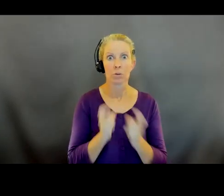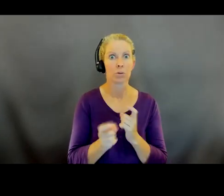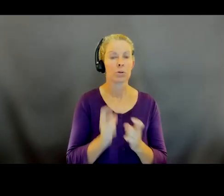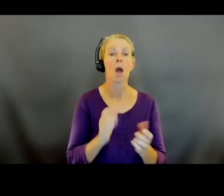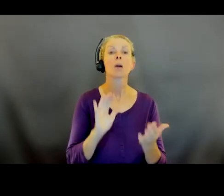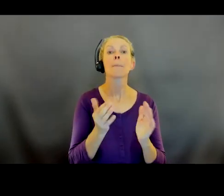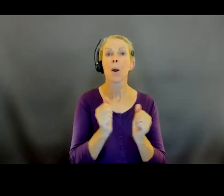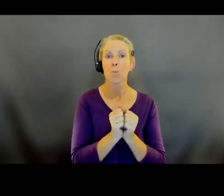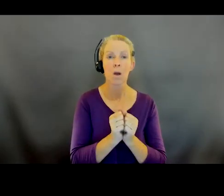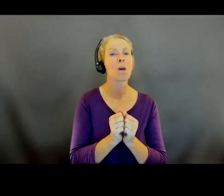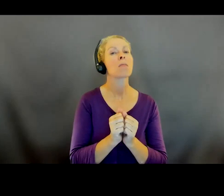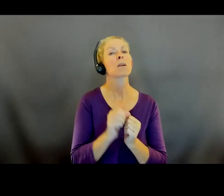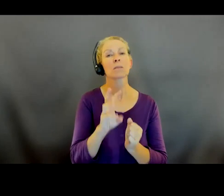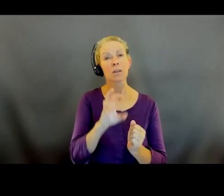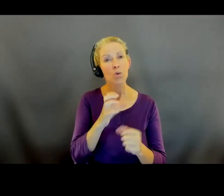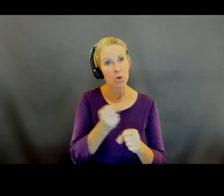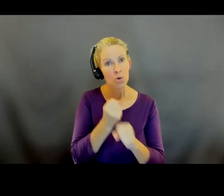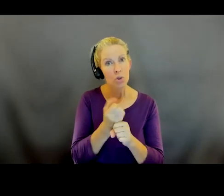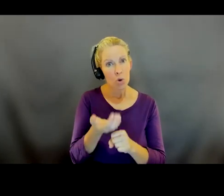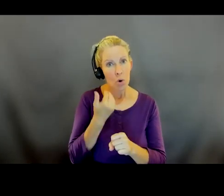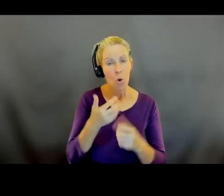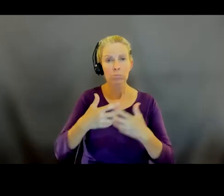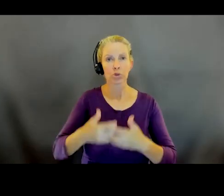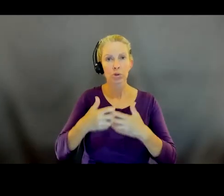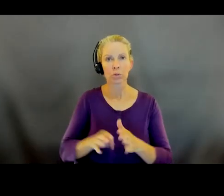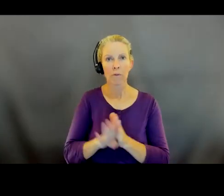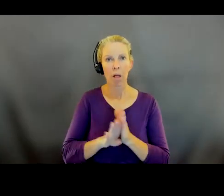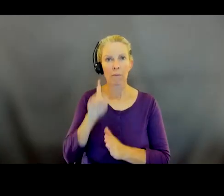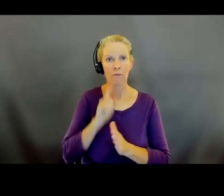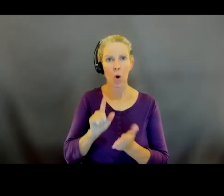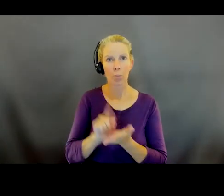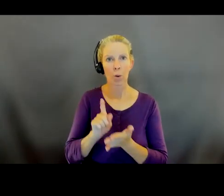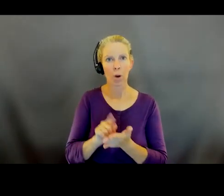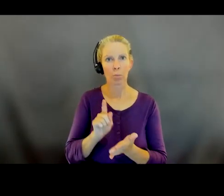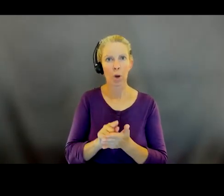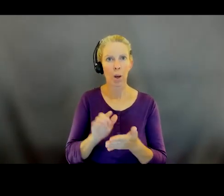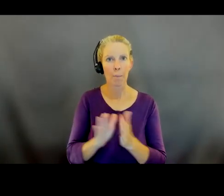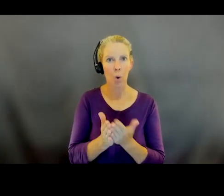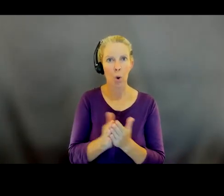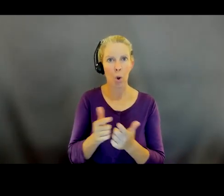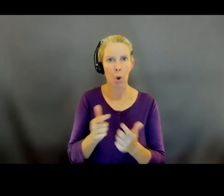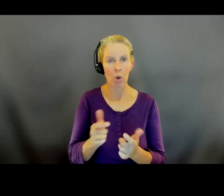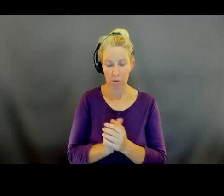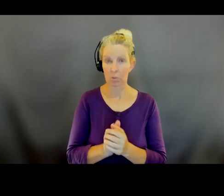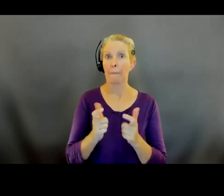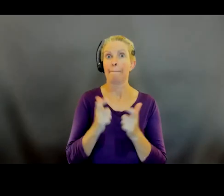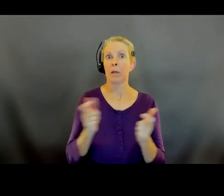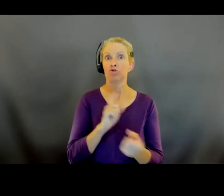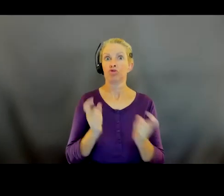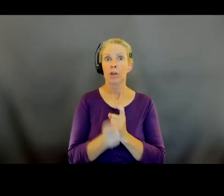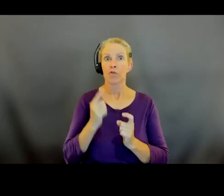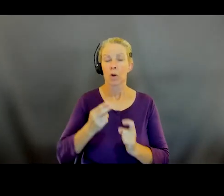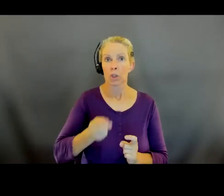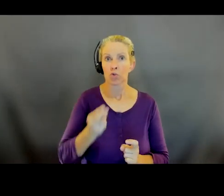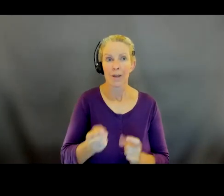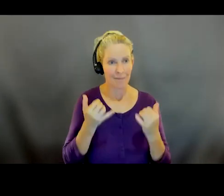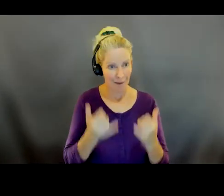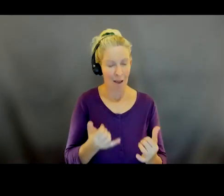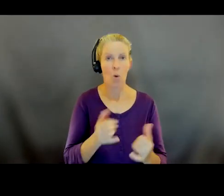struck me. This is how monumental this change is, with the introduction of artificial intelligence